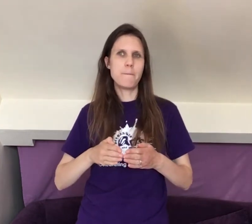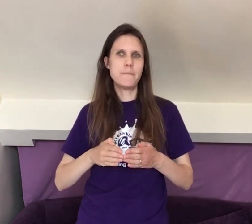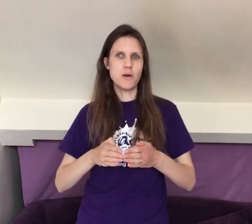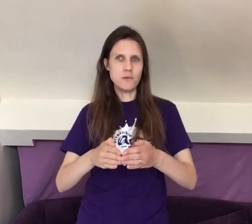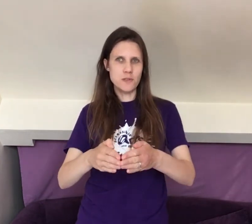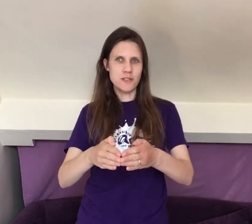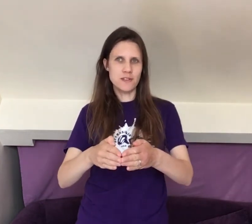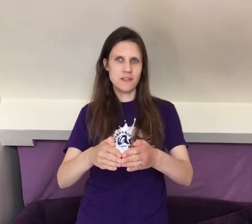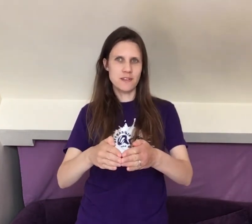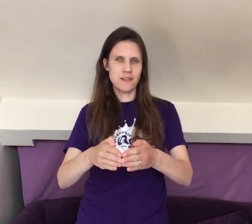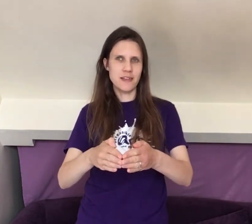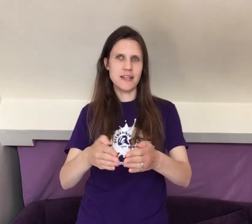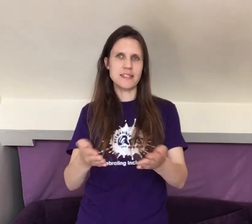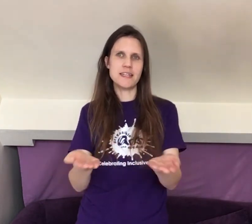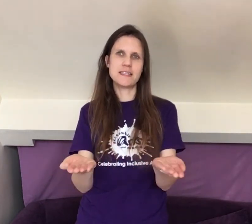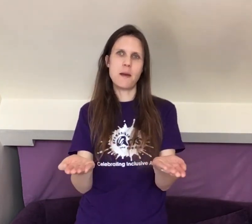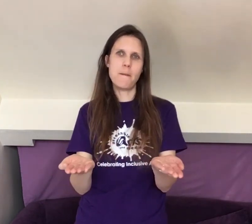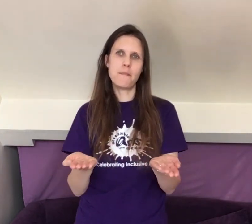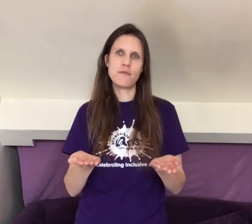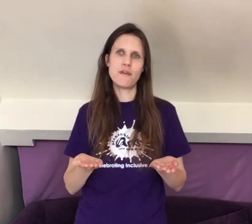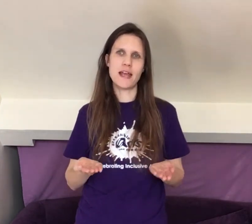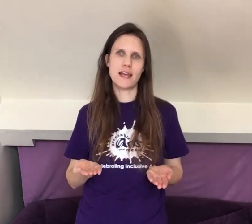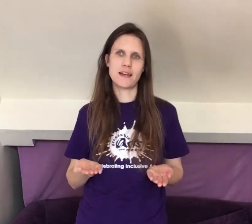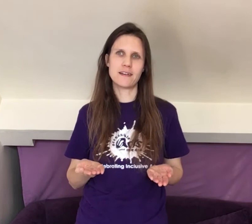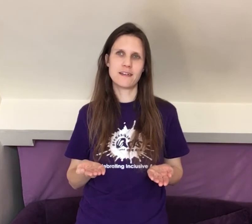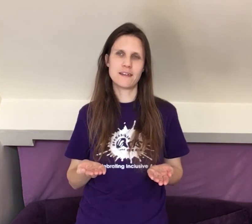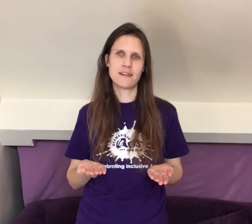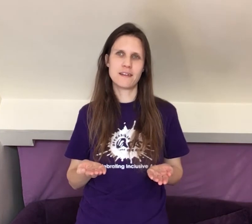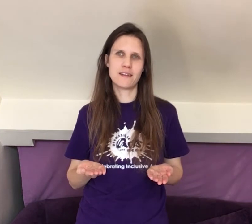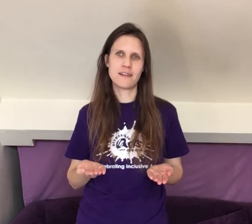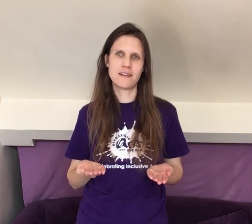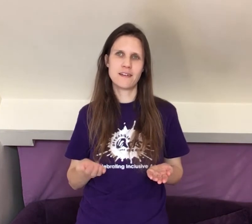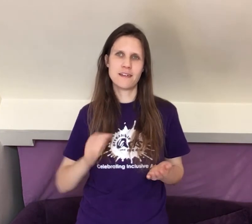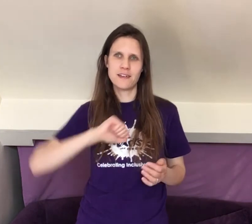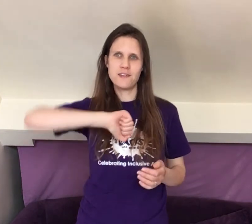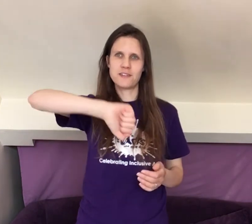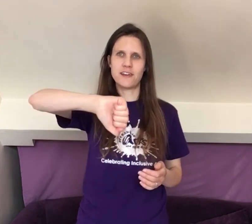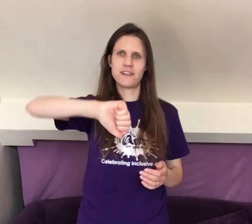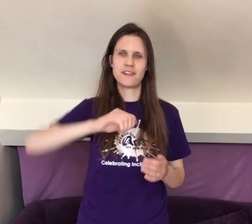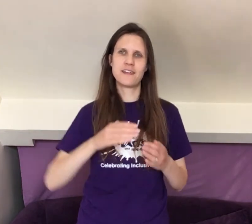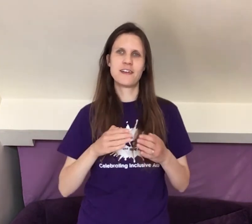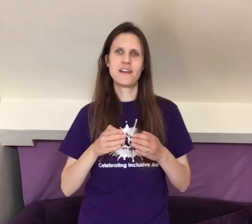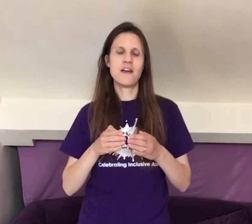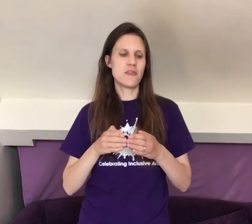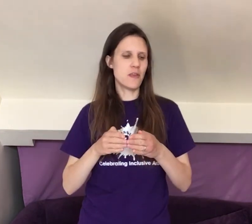The boat that is bringing. Your turn.